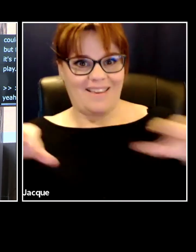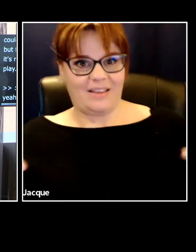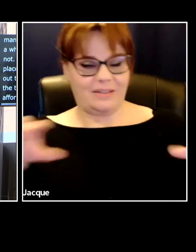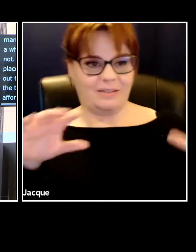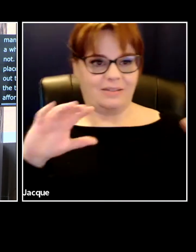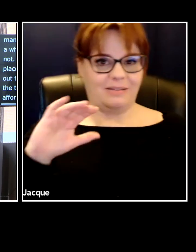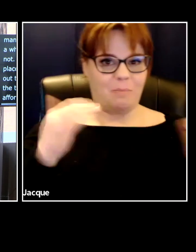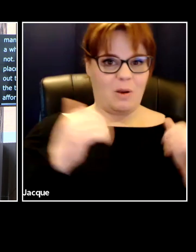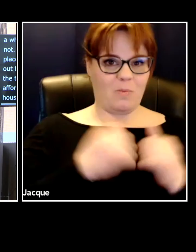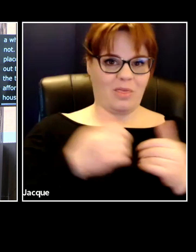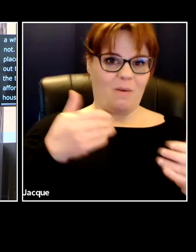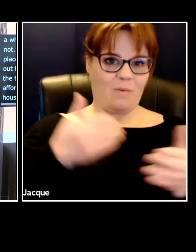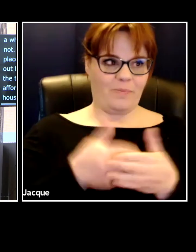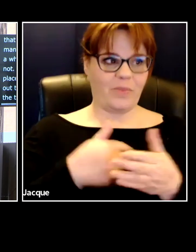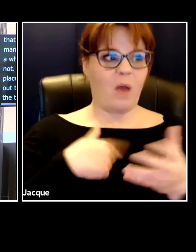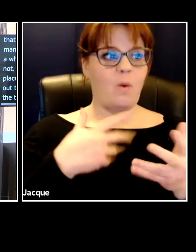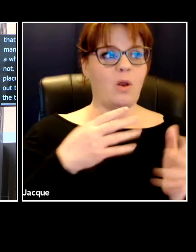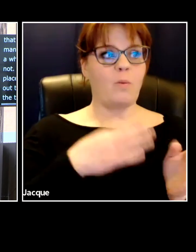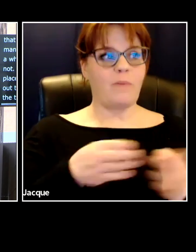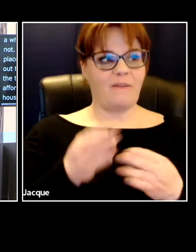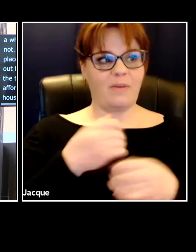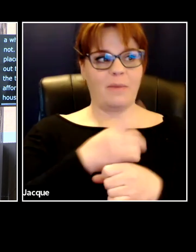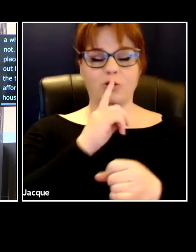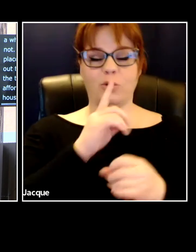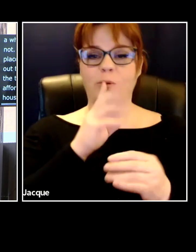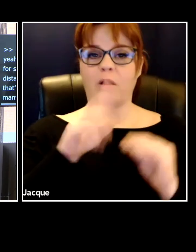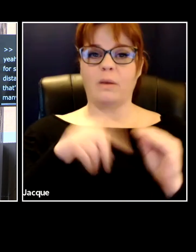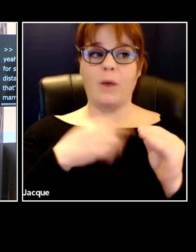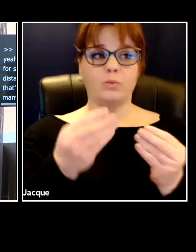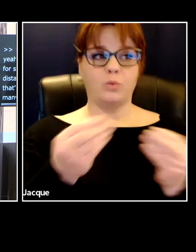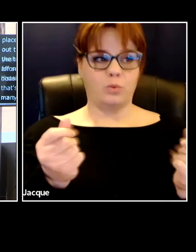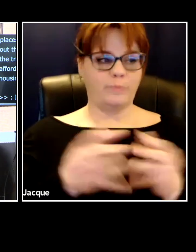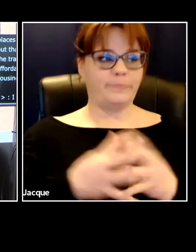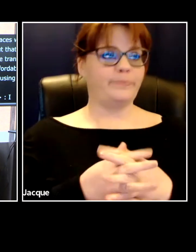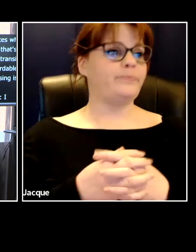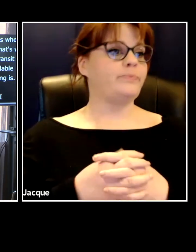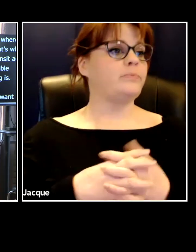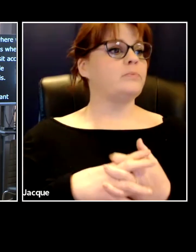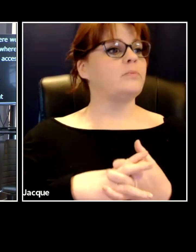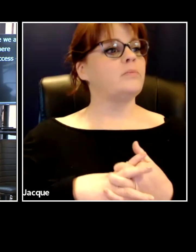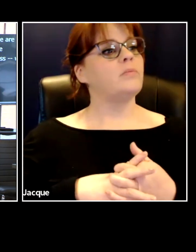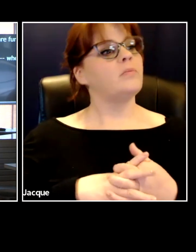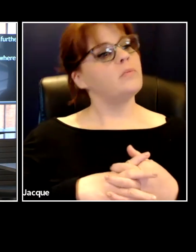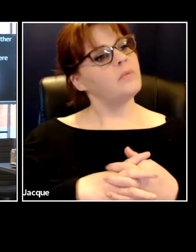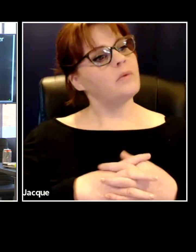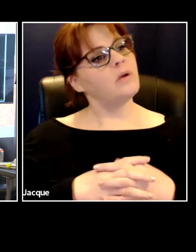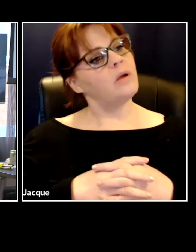want to pivot and make sure we have time to talk about solutions um so how do we make uh visible